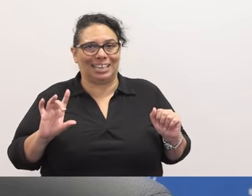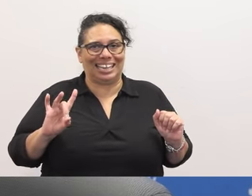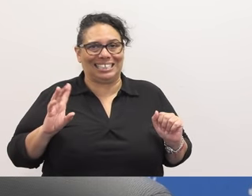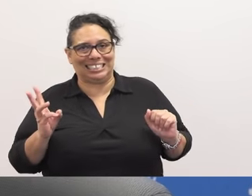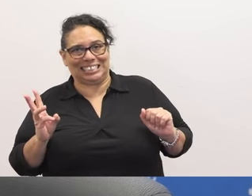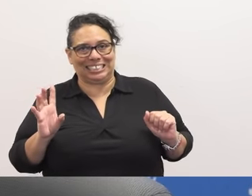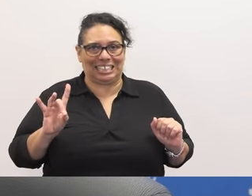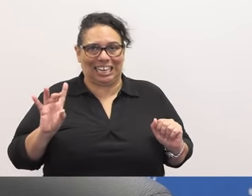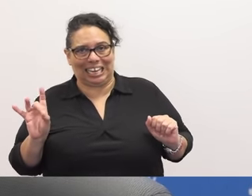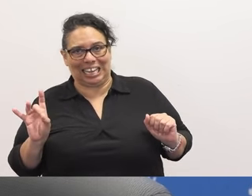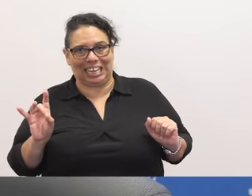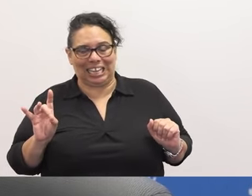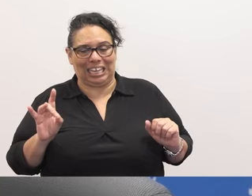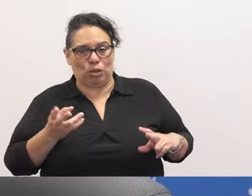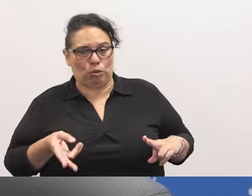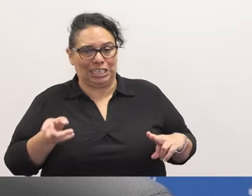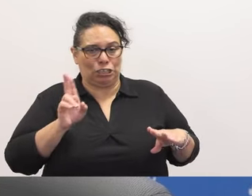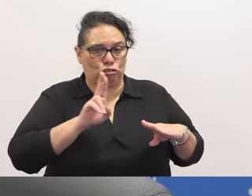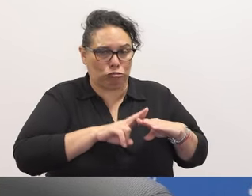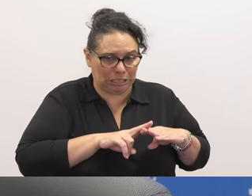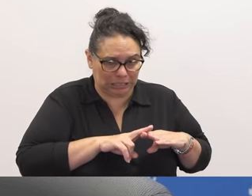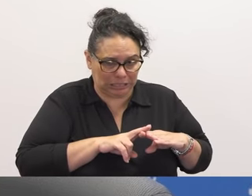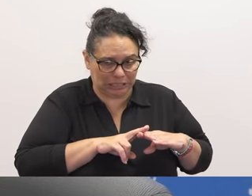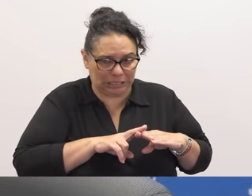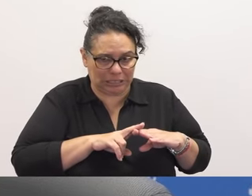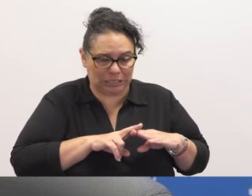we've actually increased the gap